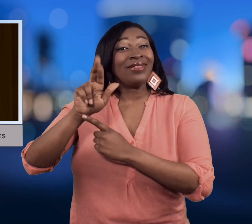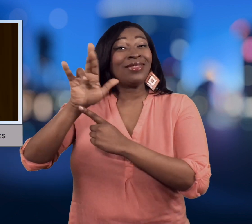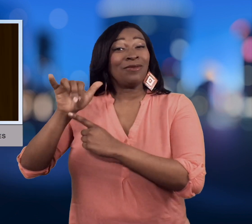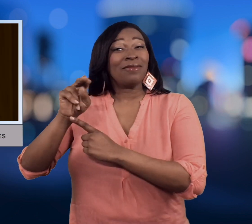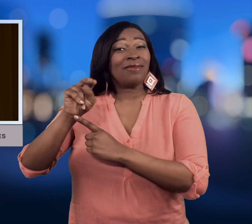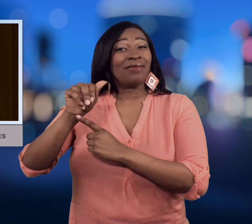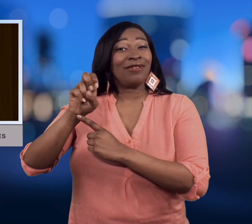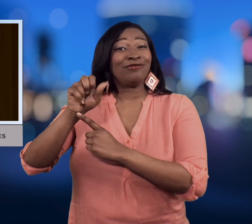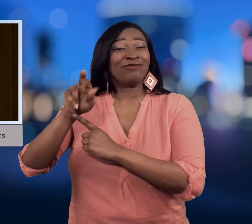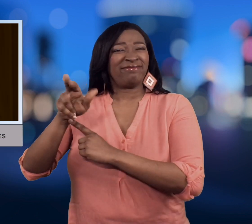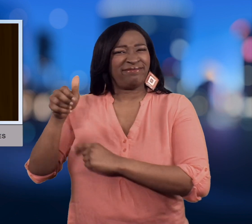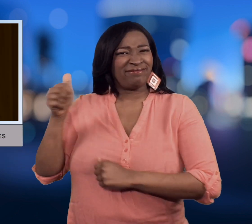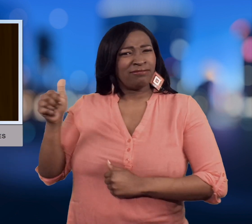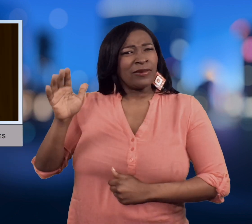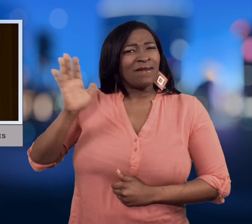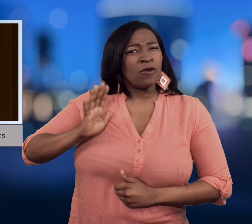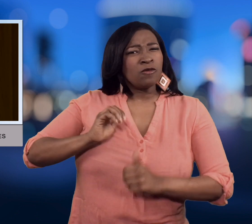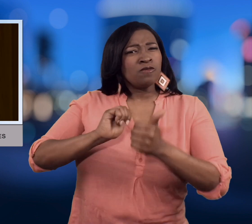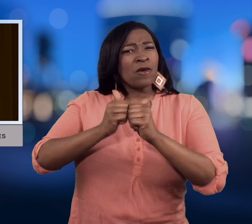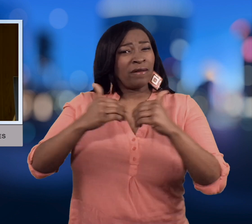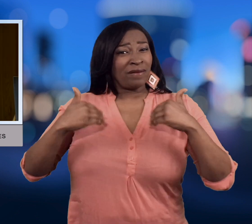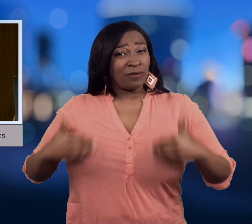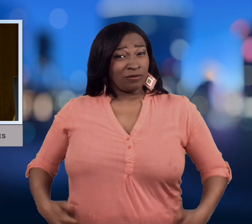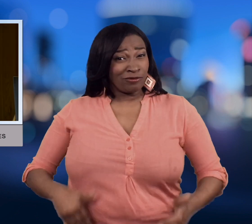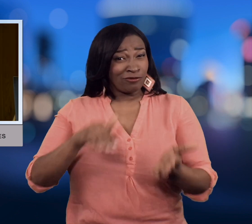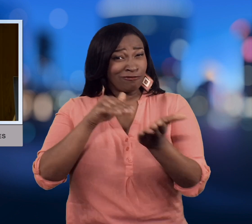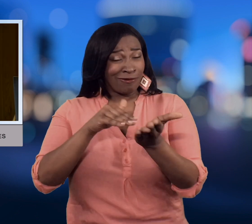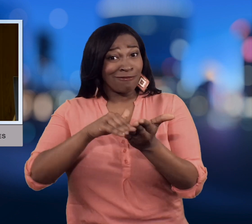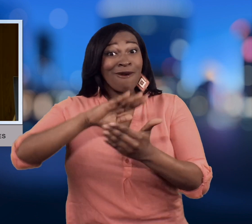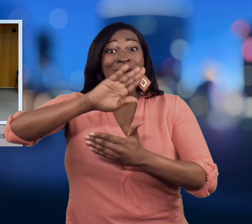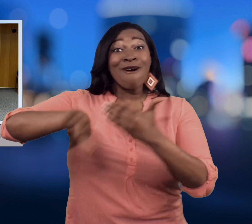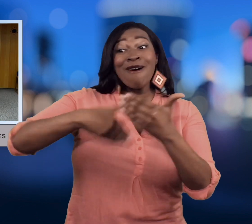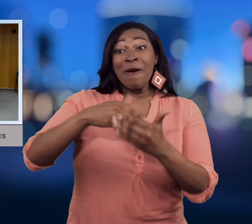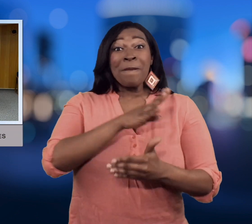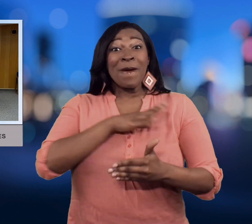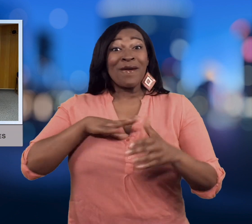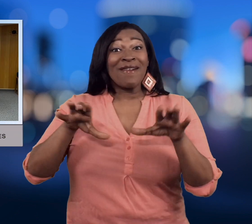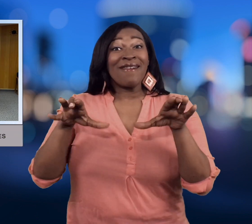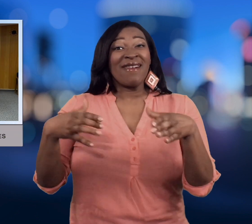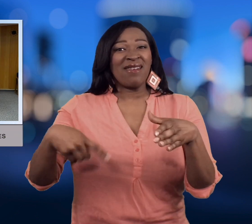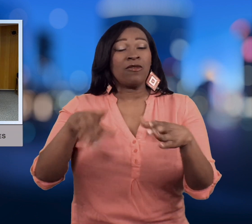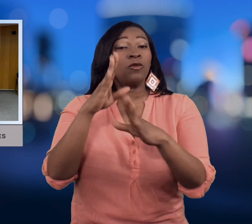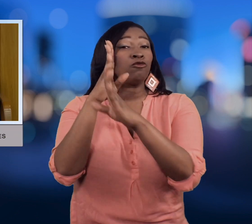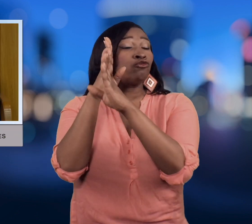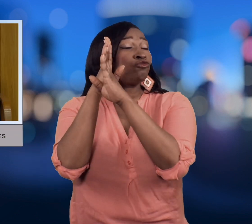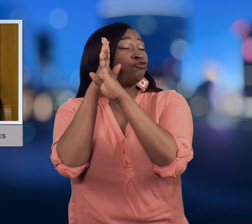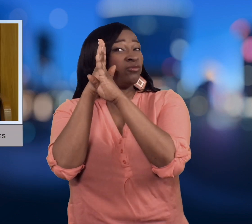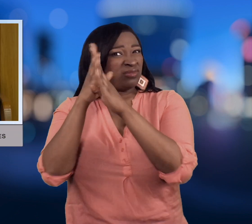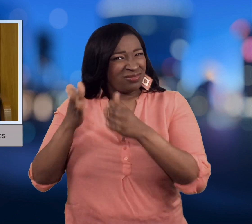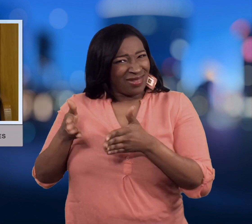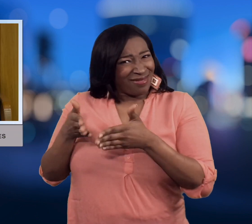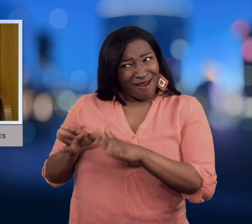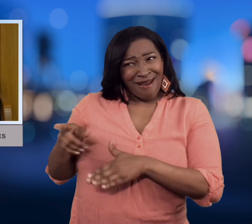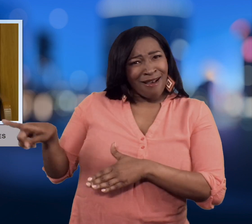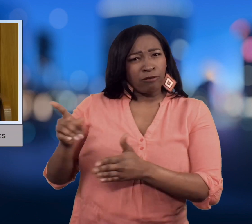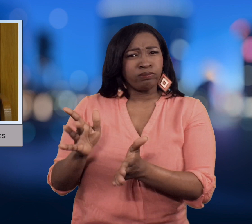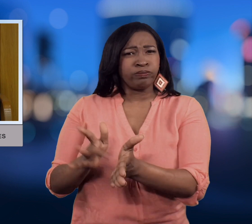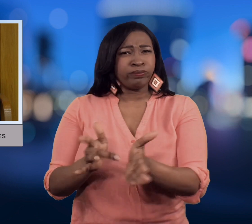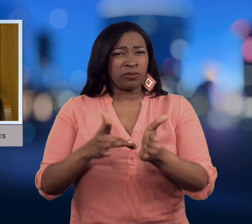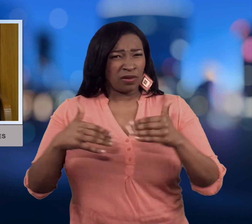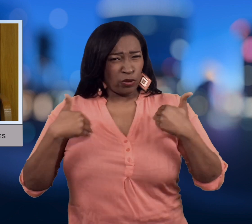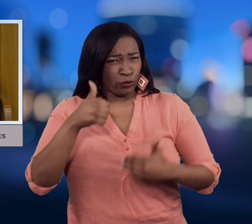All because former sports physician Larry Nassar was allowed to abuse young girls unchecked